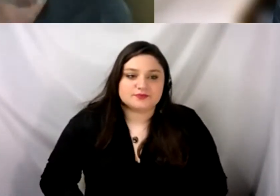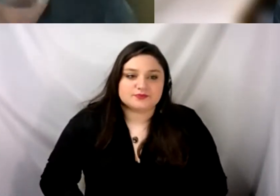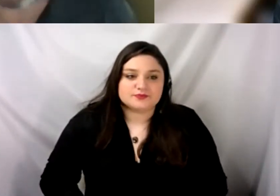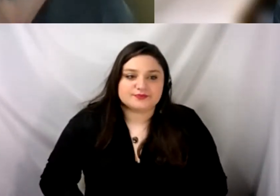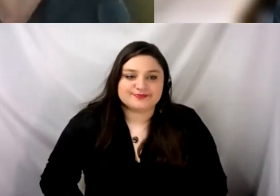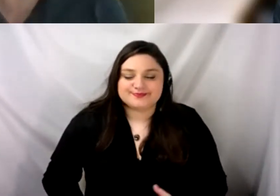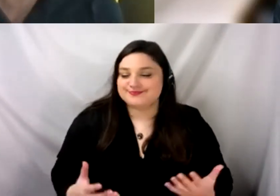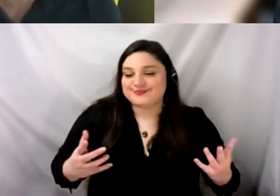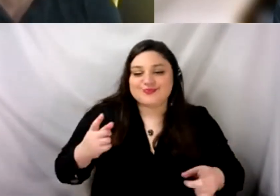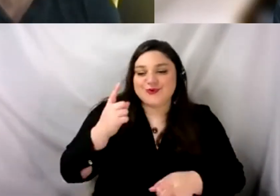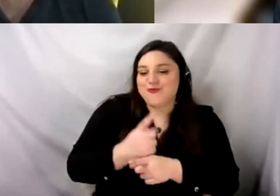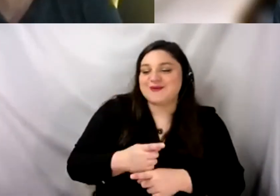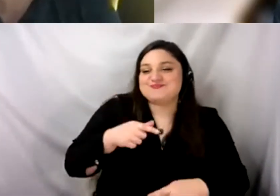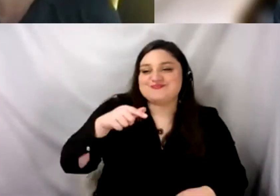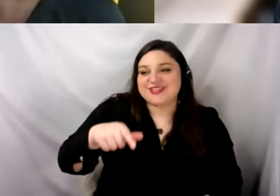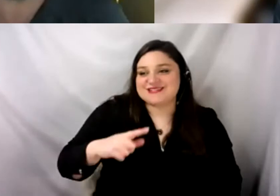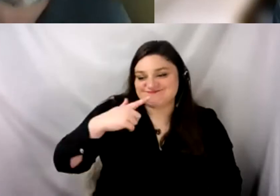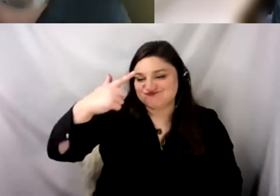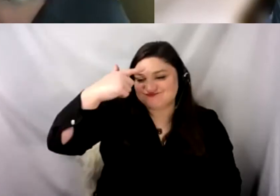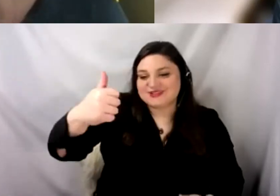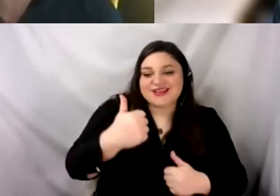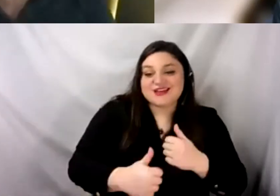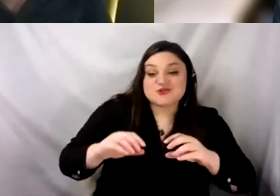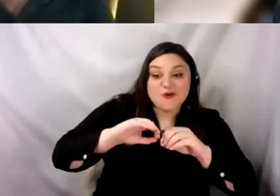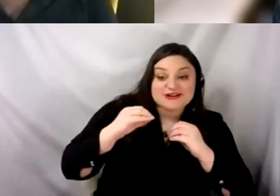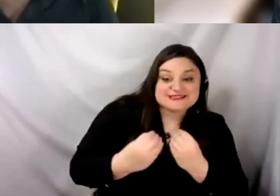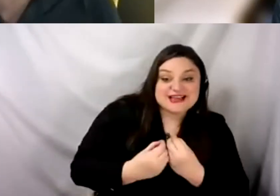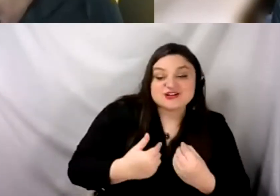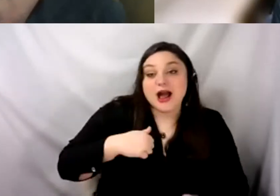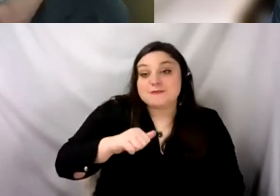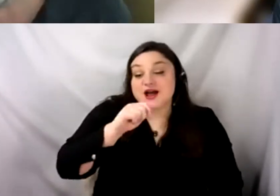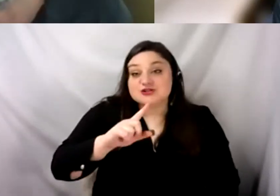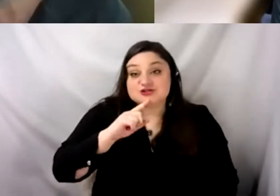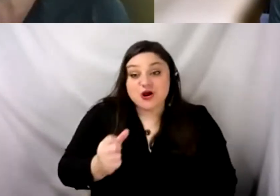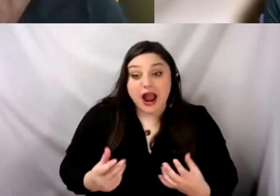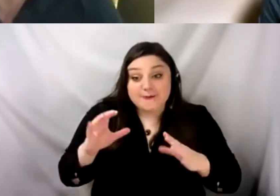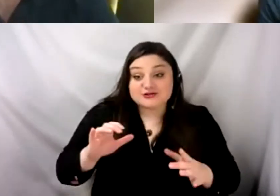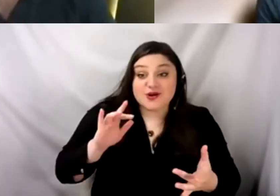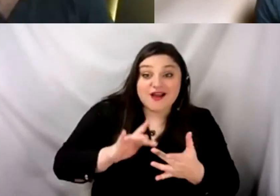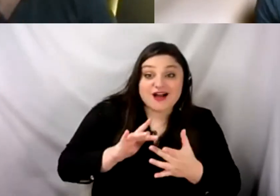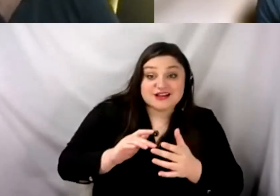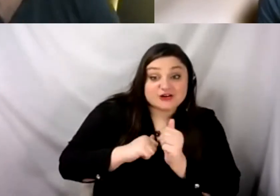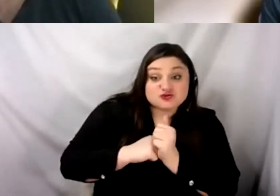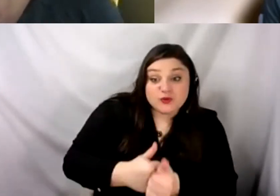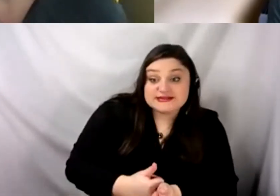many of you are still doing contact tracing. And I don't know if this could be part of your contact tracing to figure